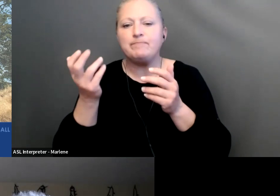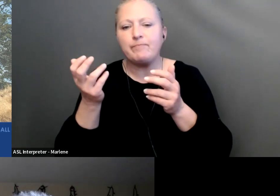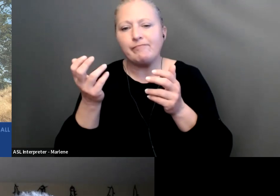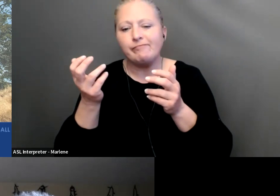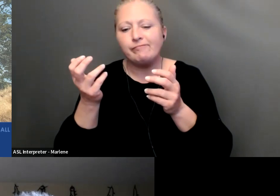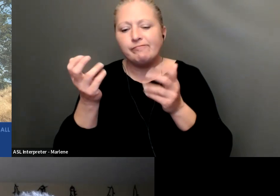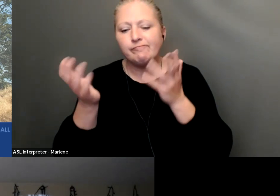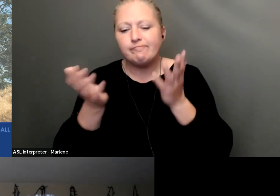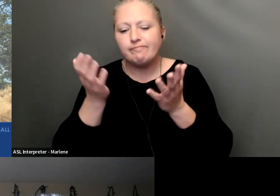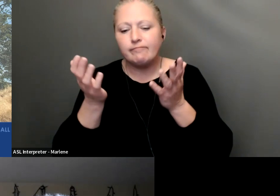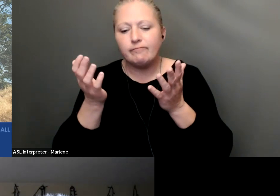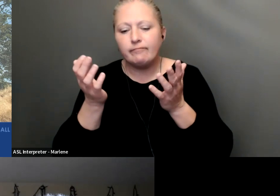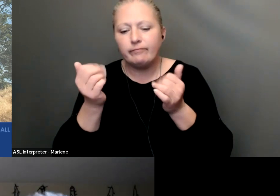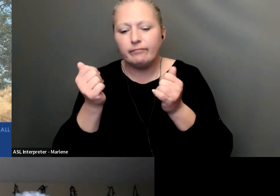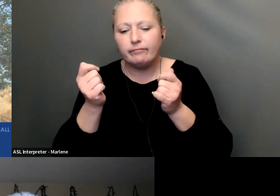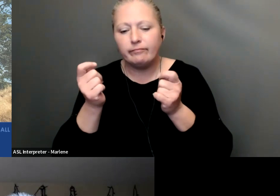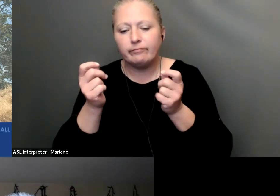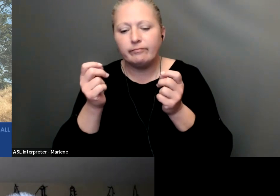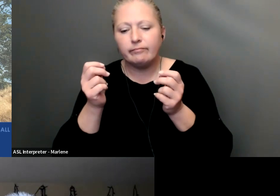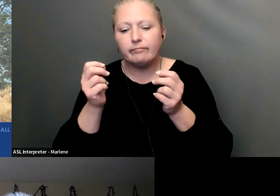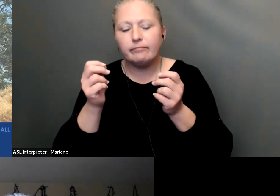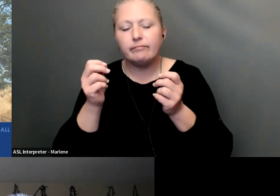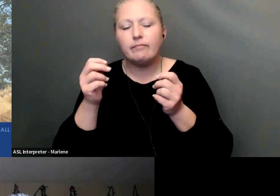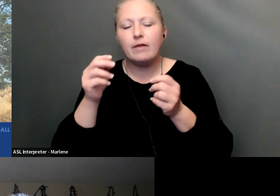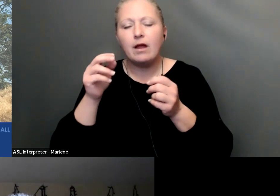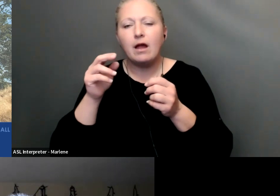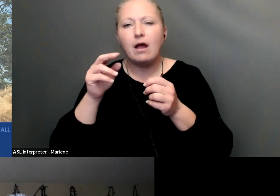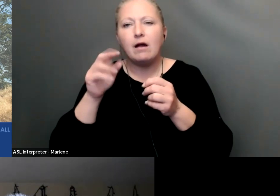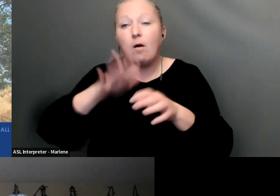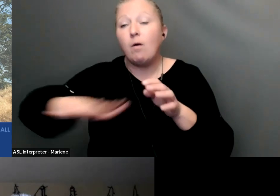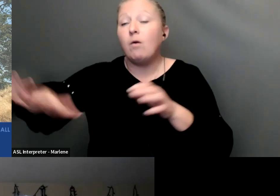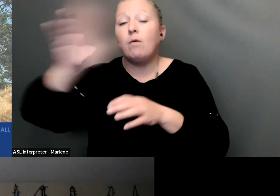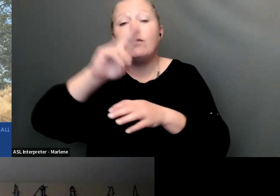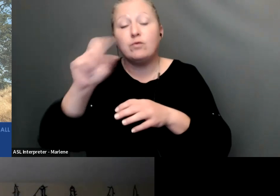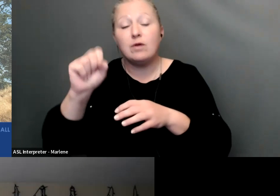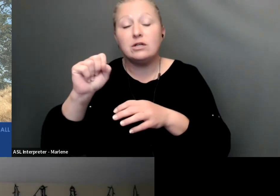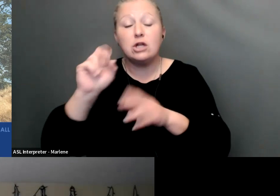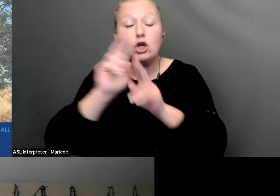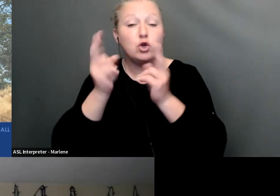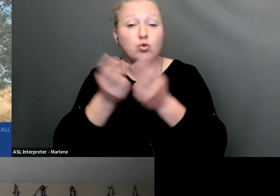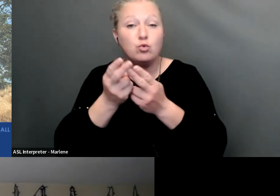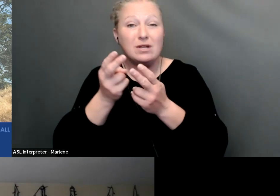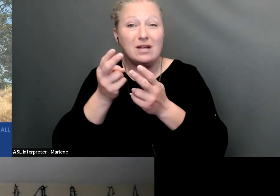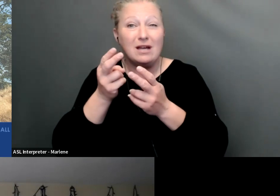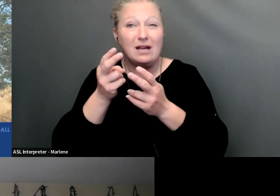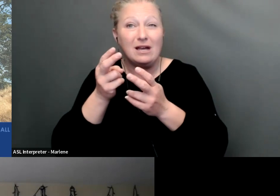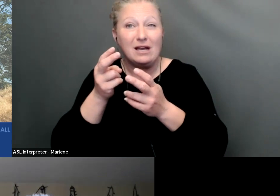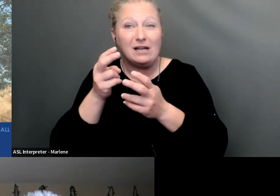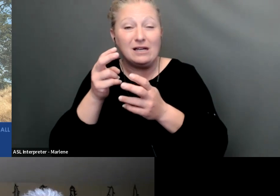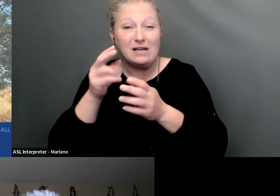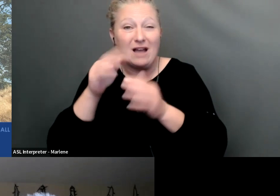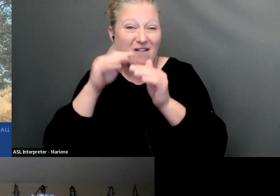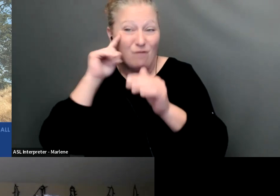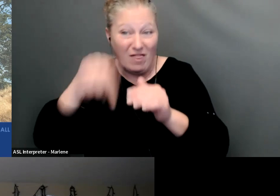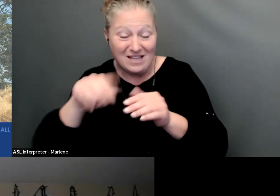In California well nationwide the Union density for this industry is under 20%. In California it's